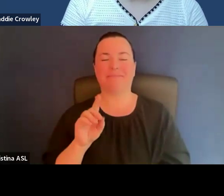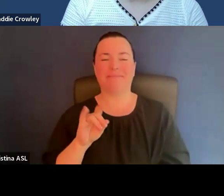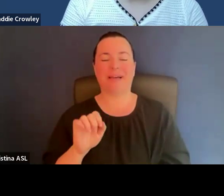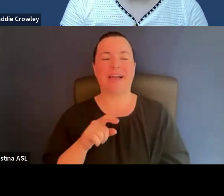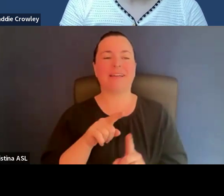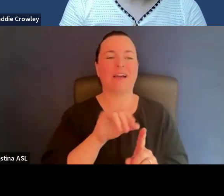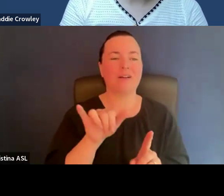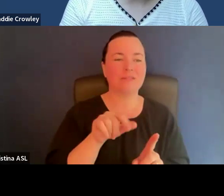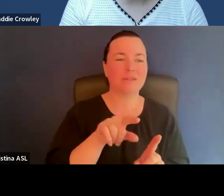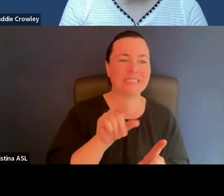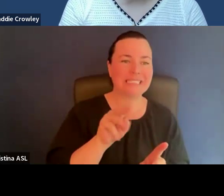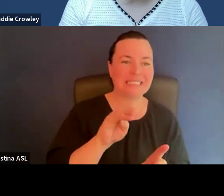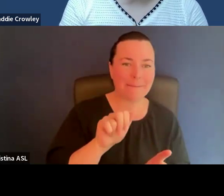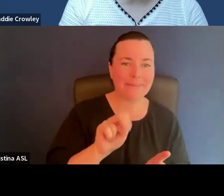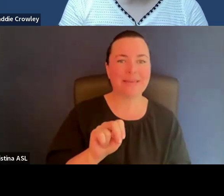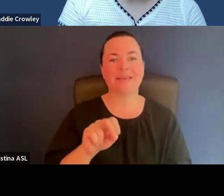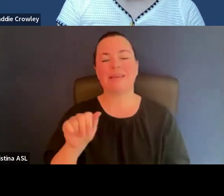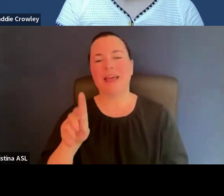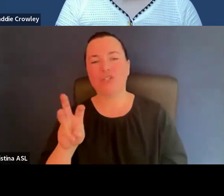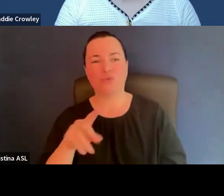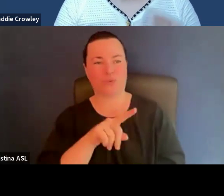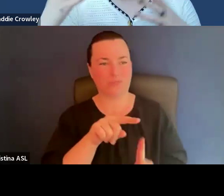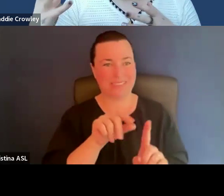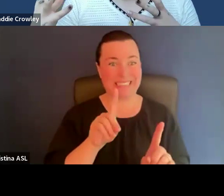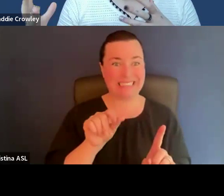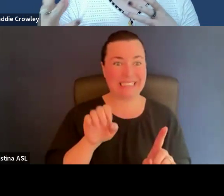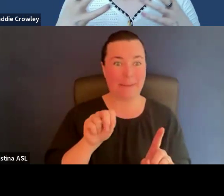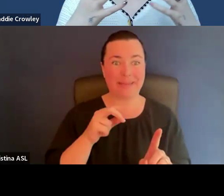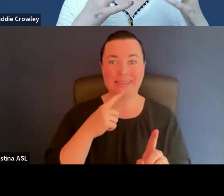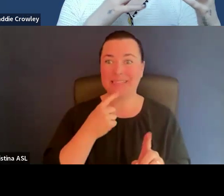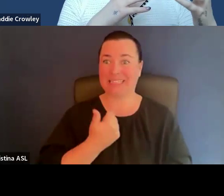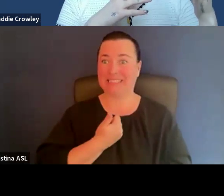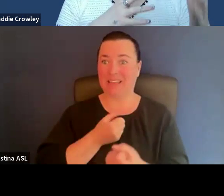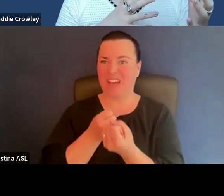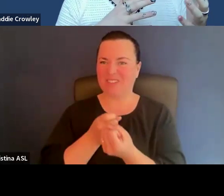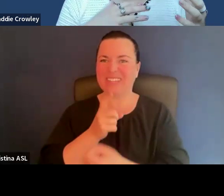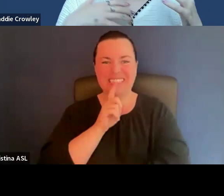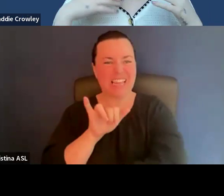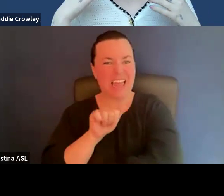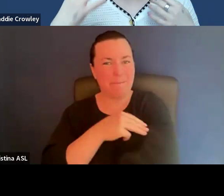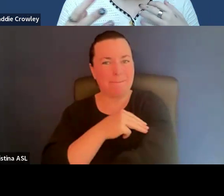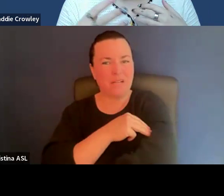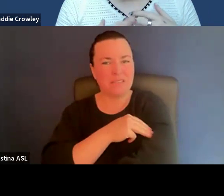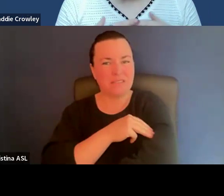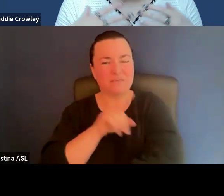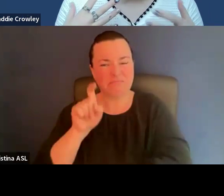saying that self-advocacy is a muscle, you know, things are gonna work, you're going to do different exercises, try different things,